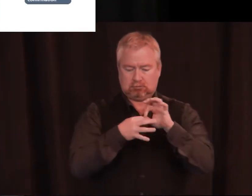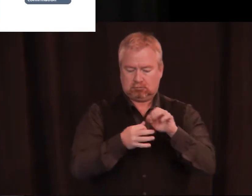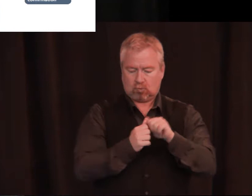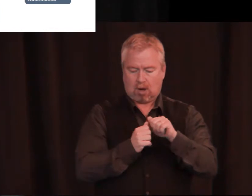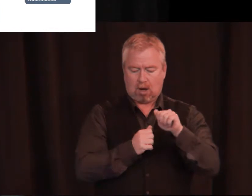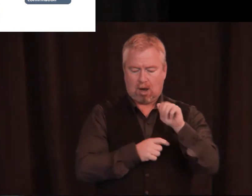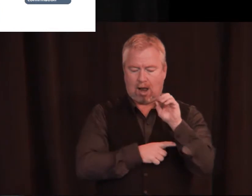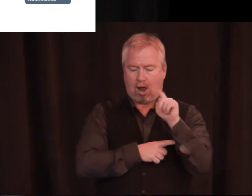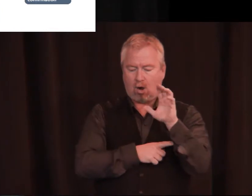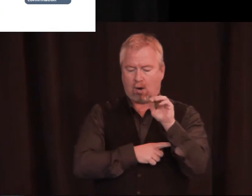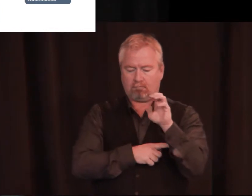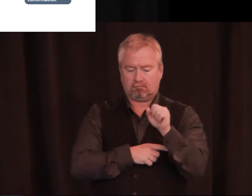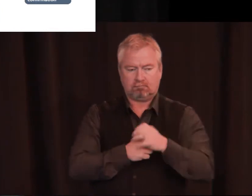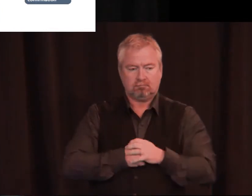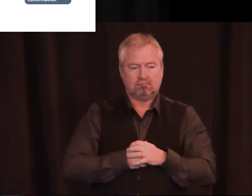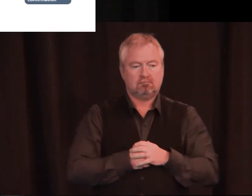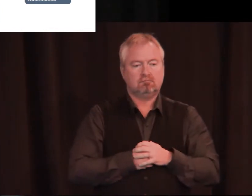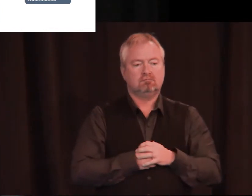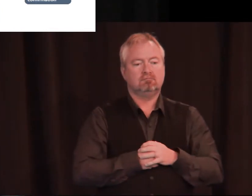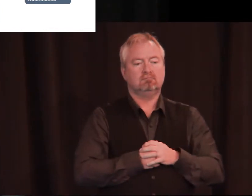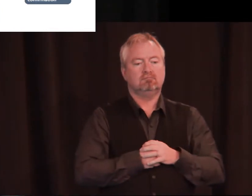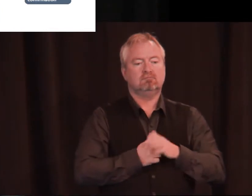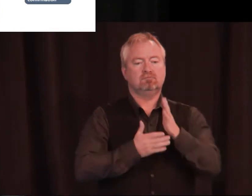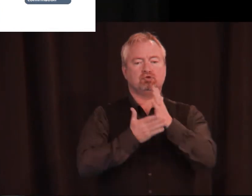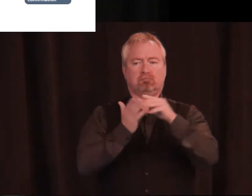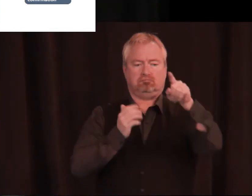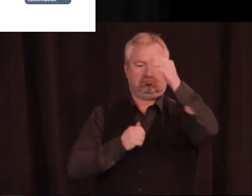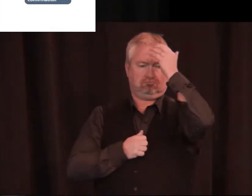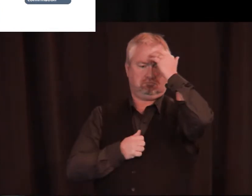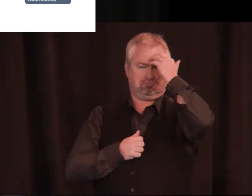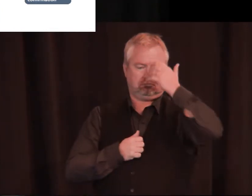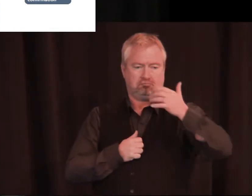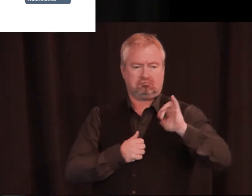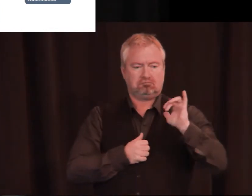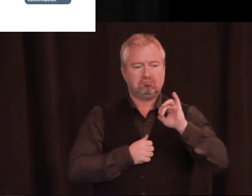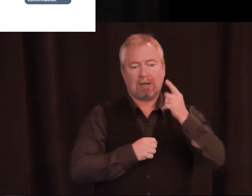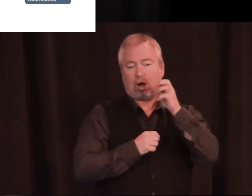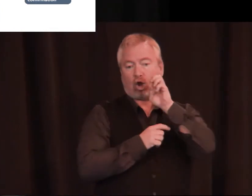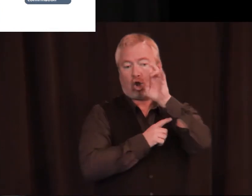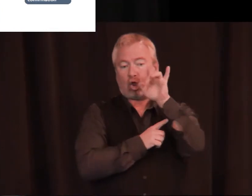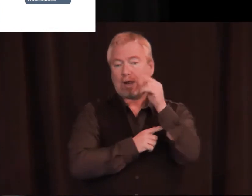So, some of you may be familiar with the Early Hearing Detection and Intervention benchmarks,